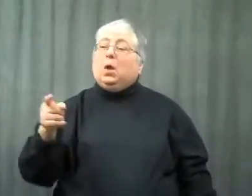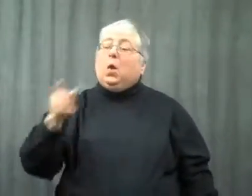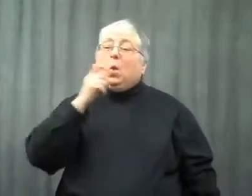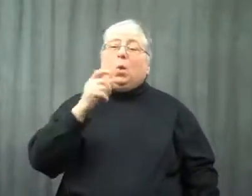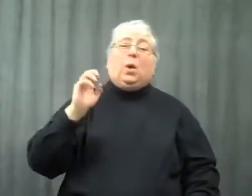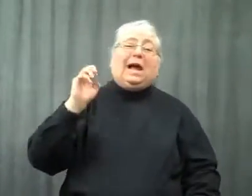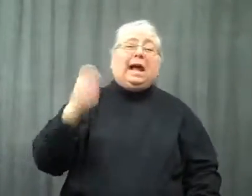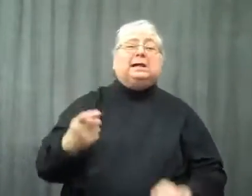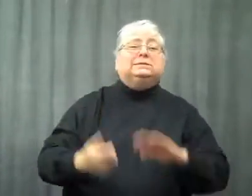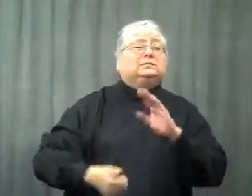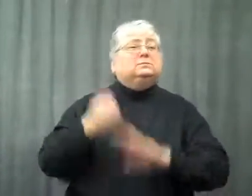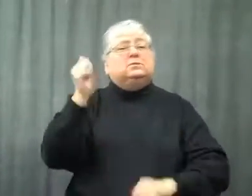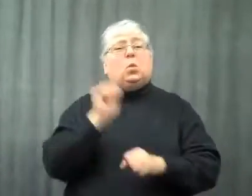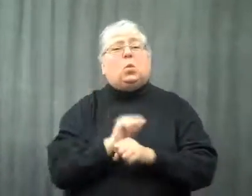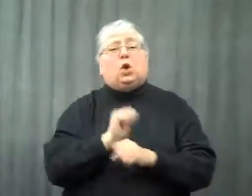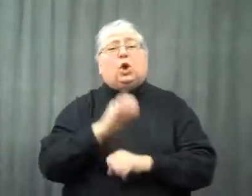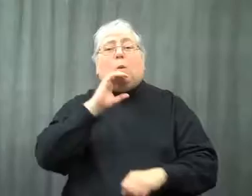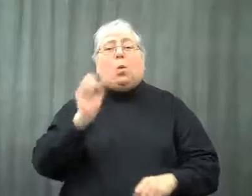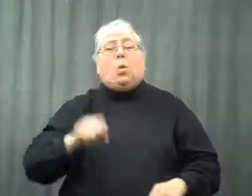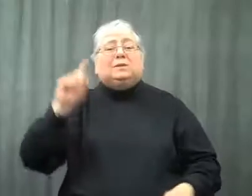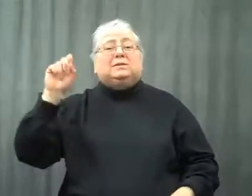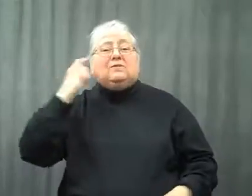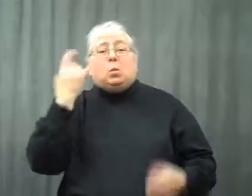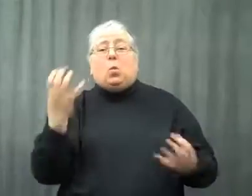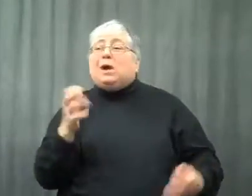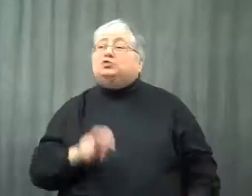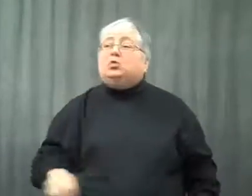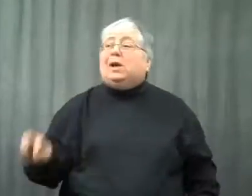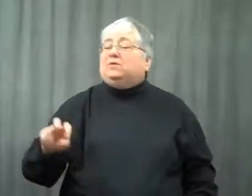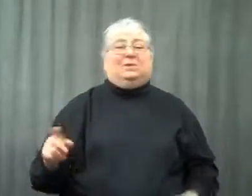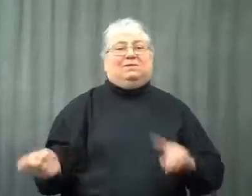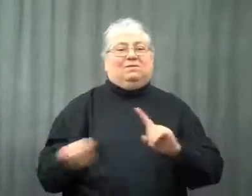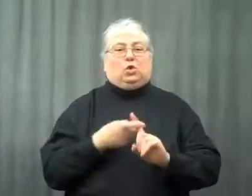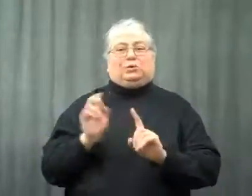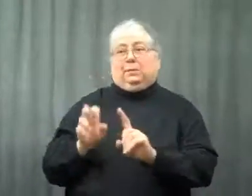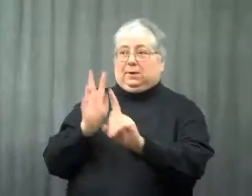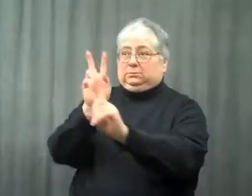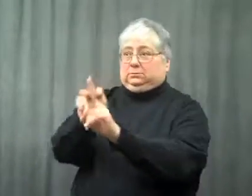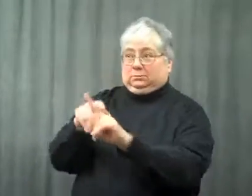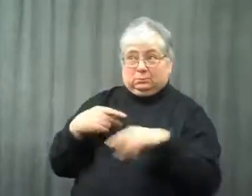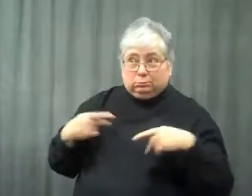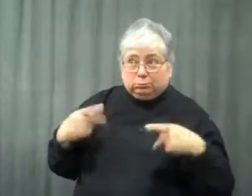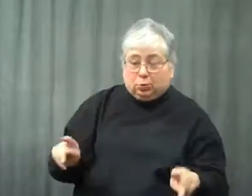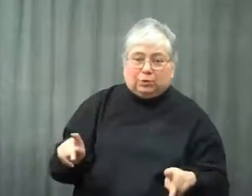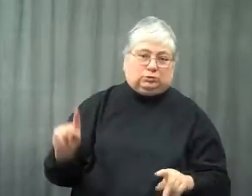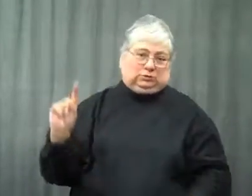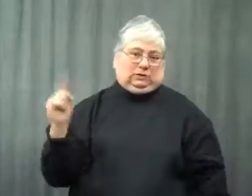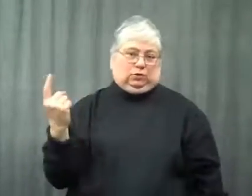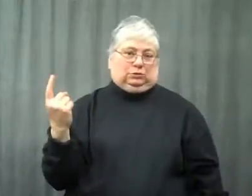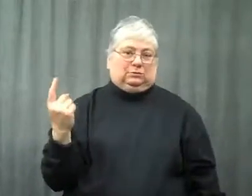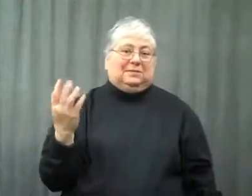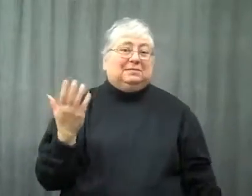Former officials of the old government are required to ask permission to travel.